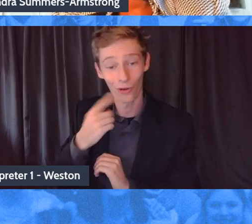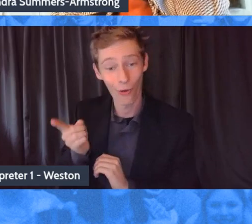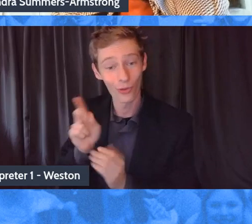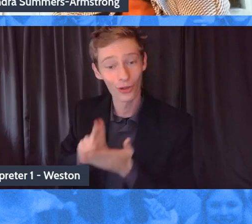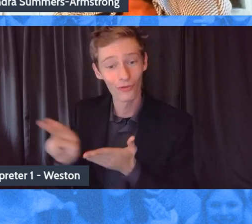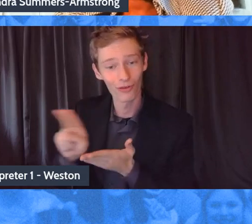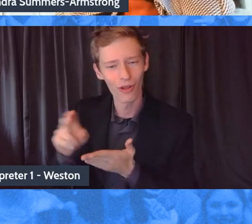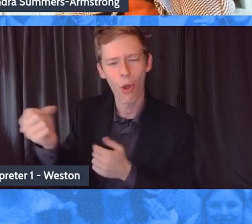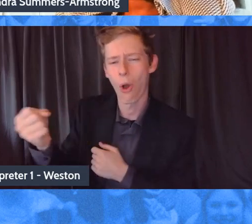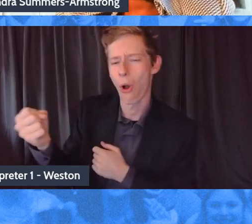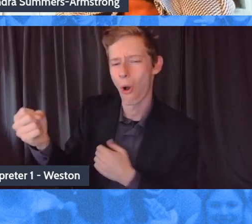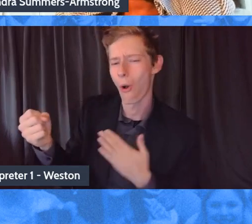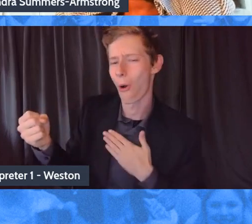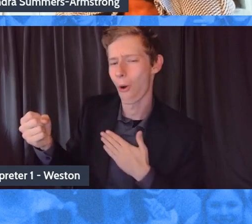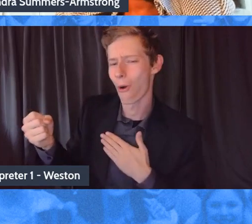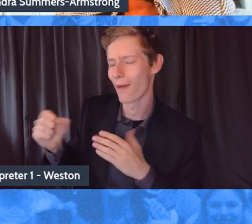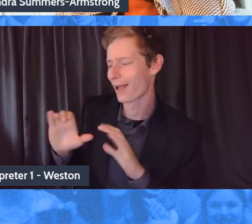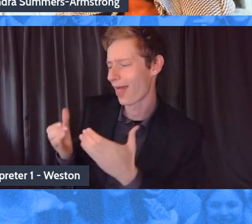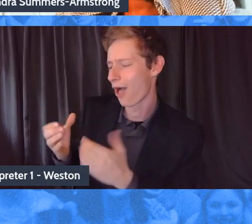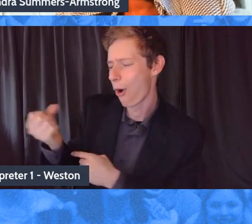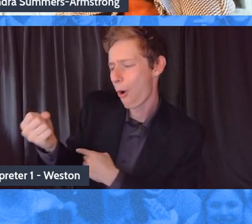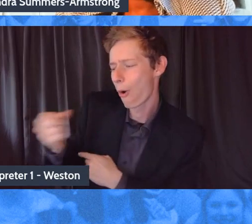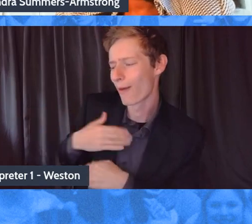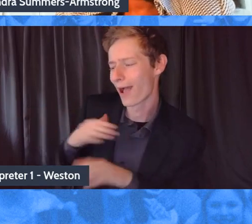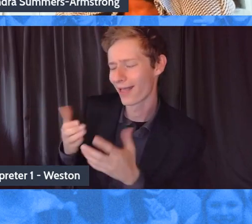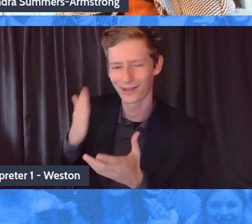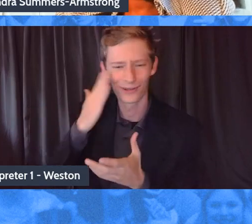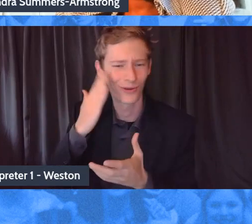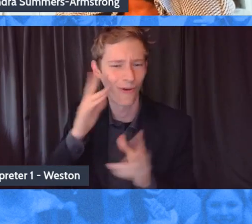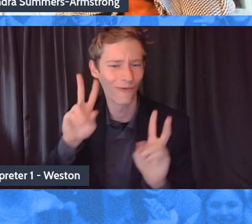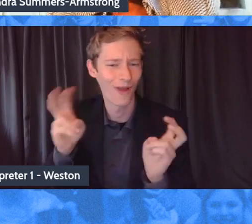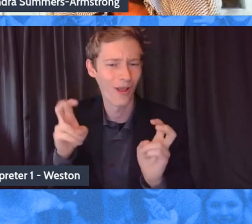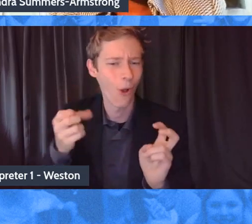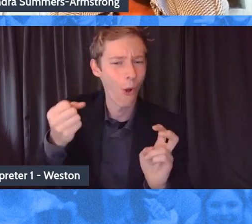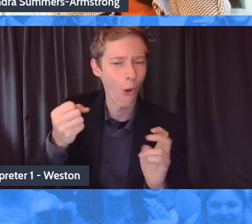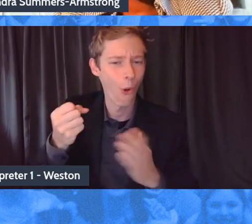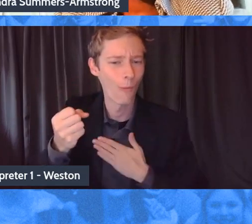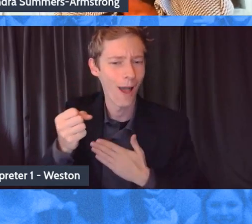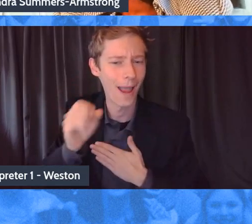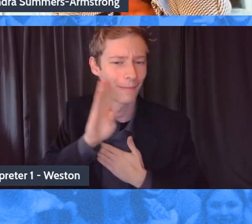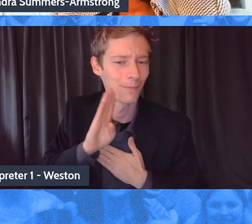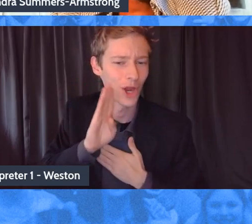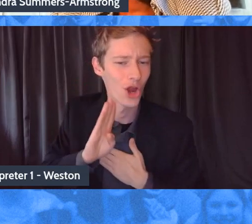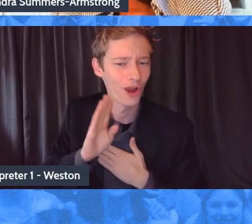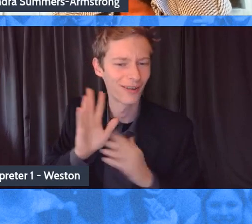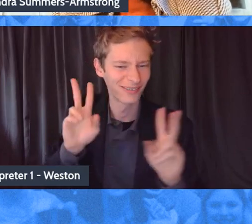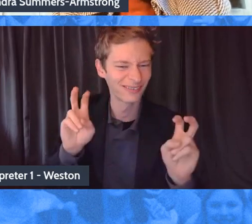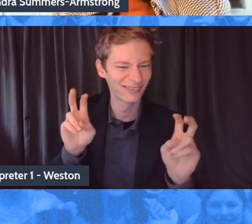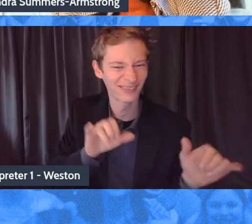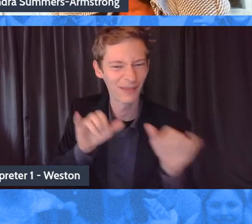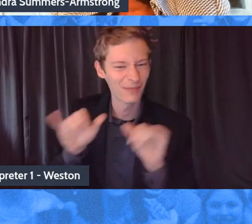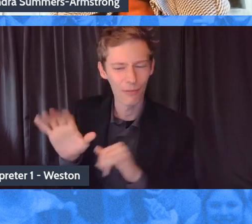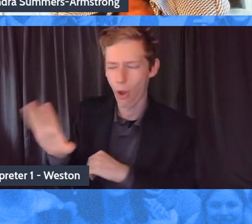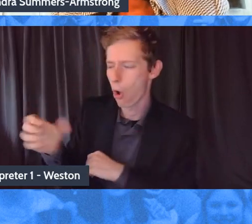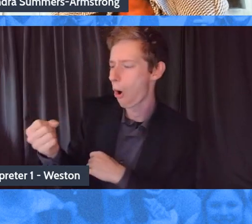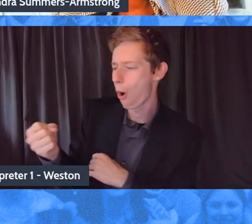hold might be a, hold on, hold my classes. I never really thought I would have been able to overcome a lot of the barriers